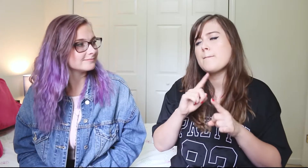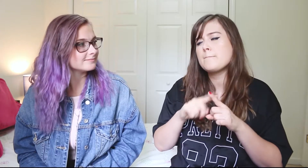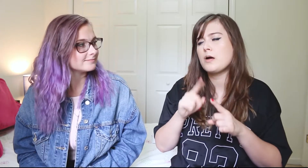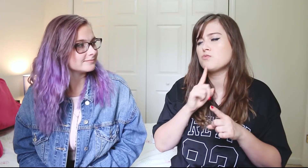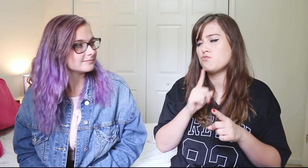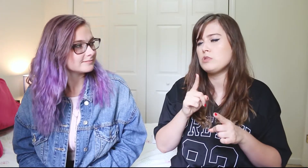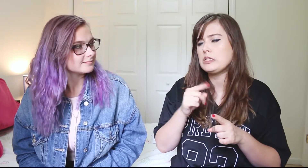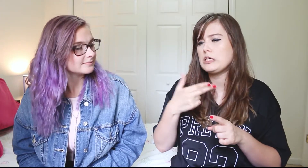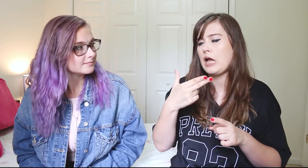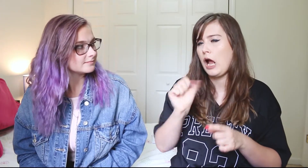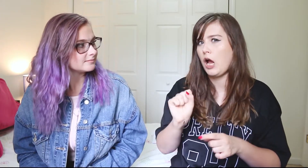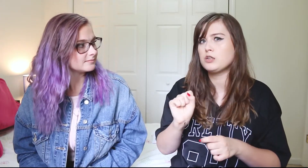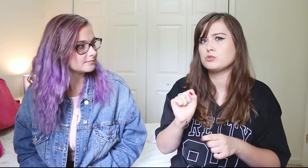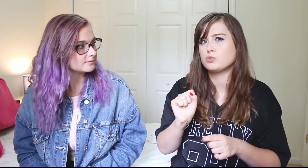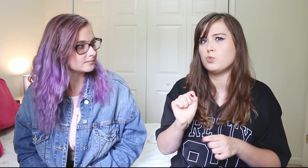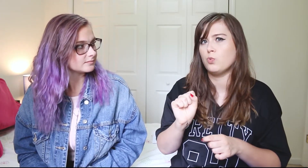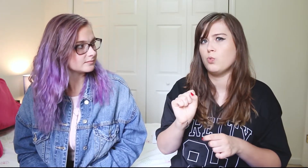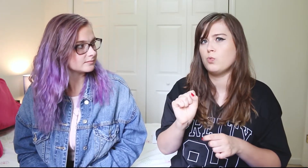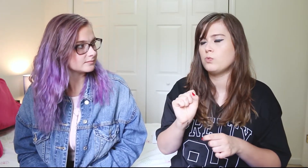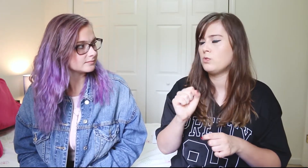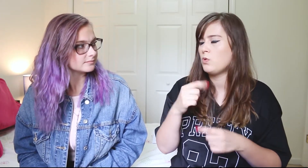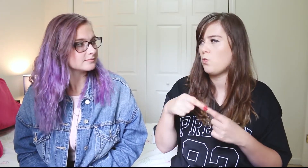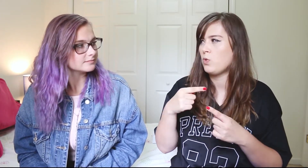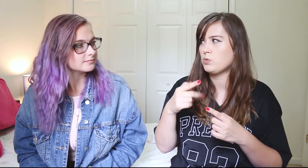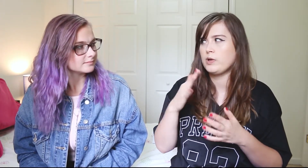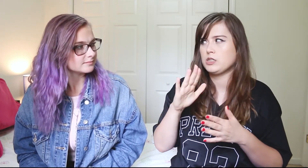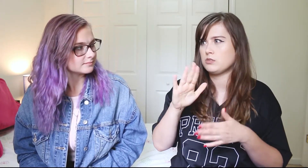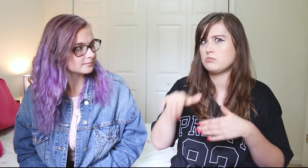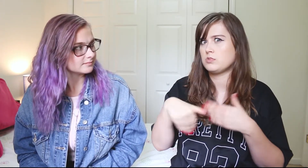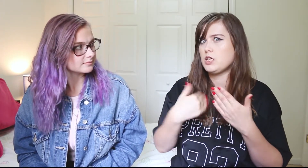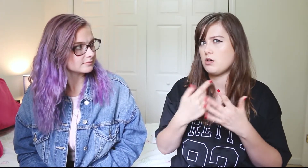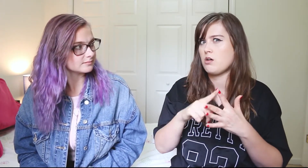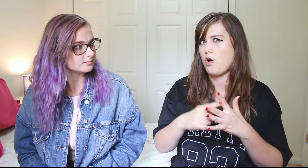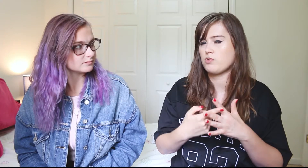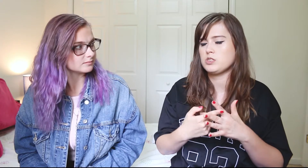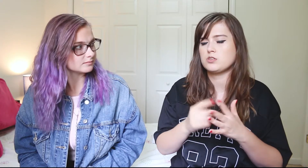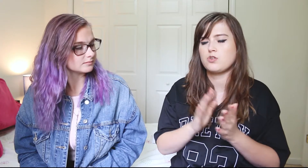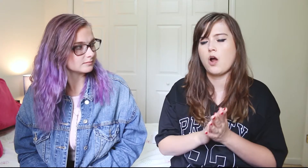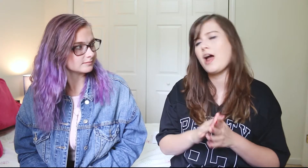but really high school was when it all started.